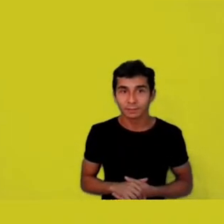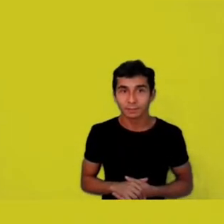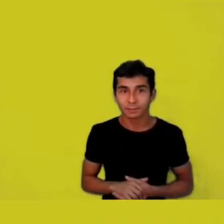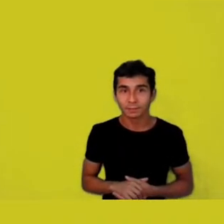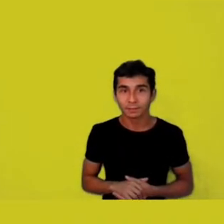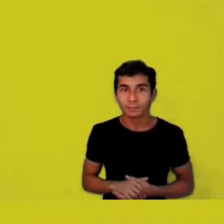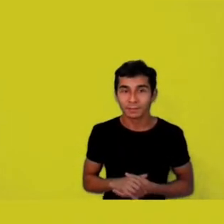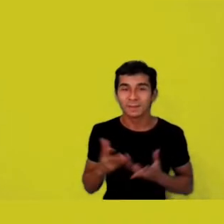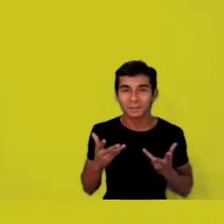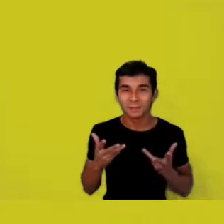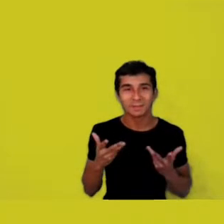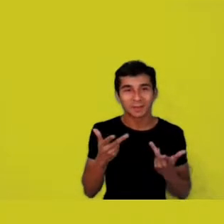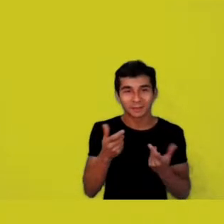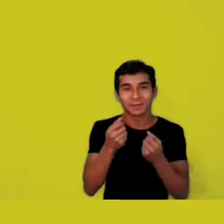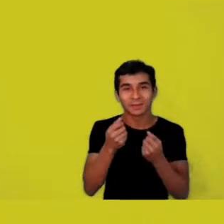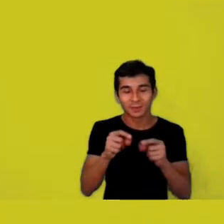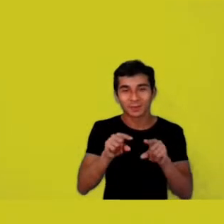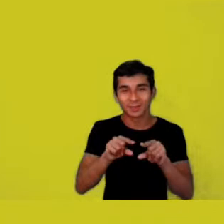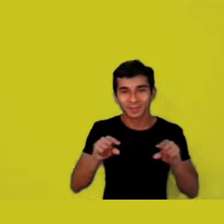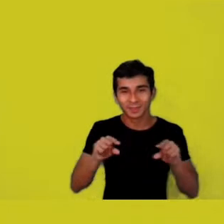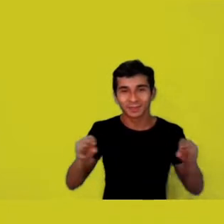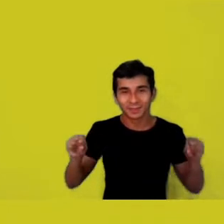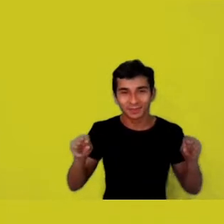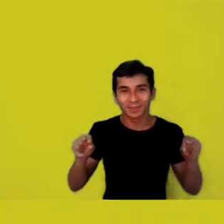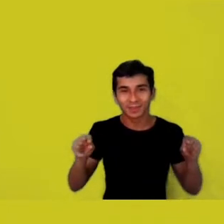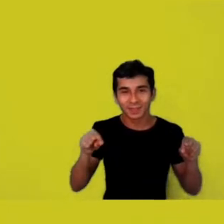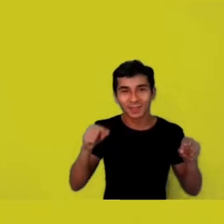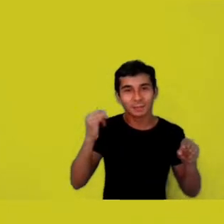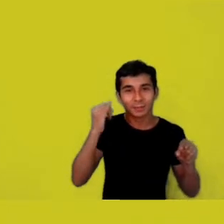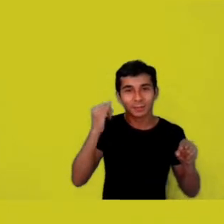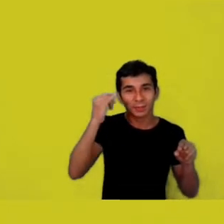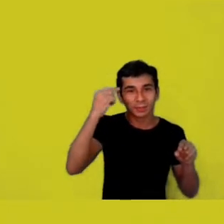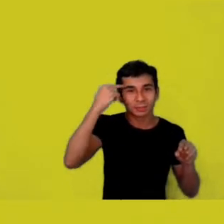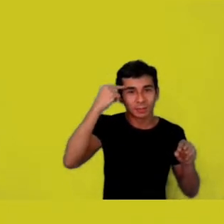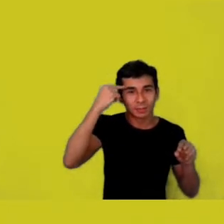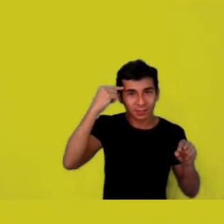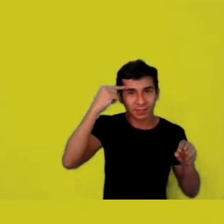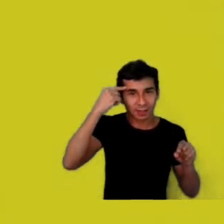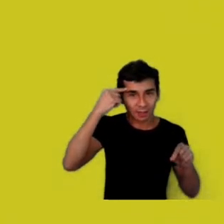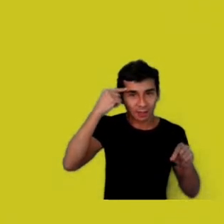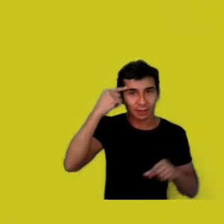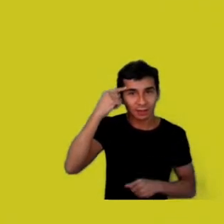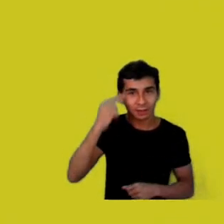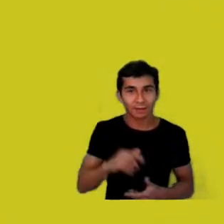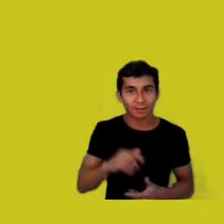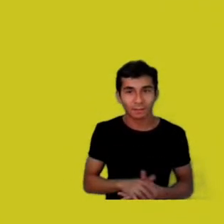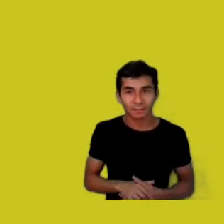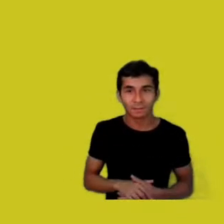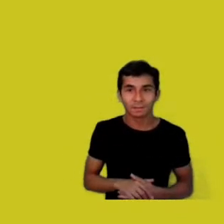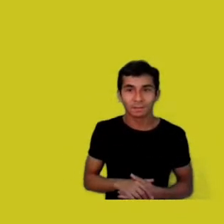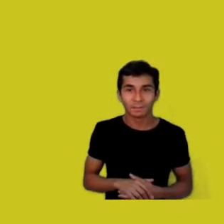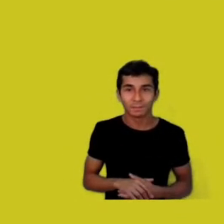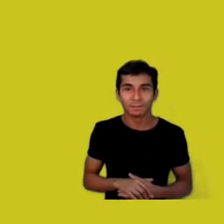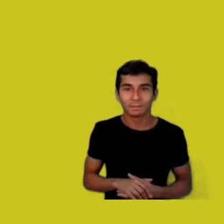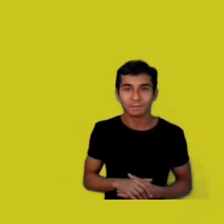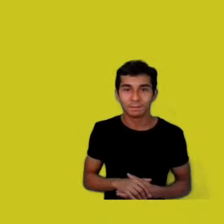fundamental, thinking about that, thinking about a chant to finish...